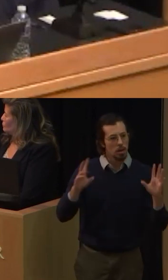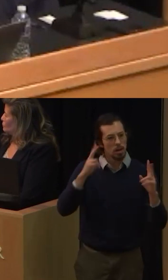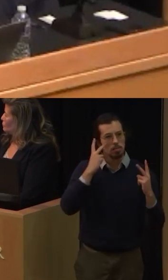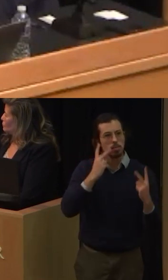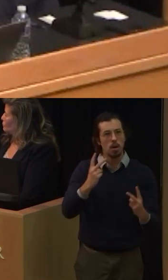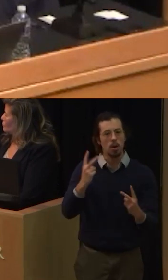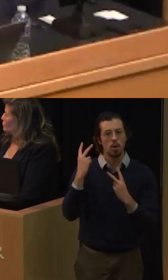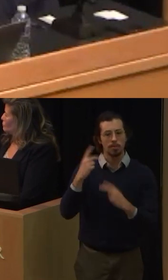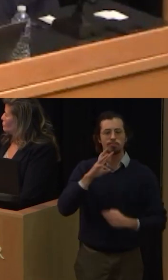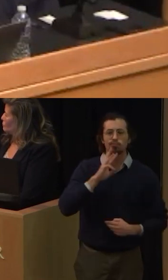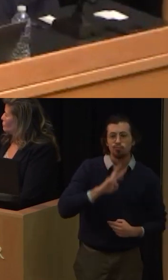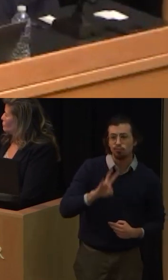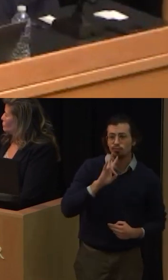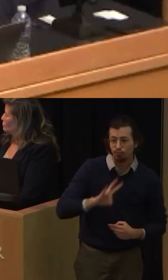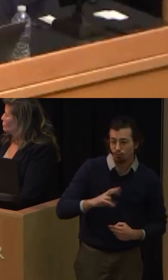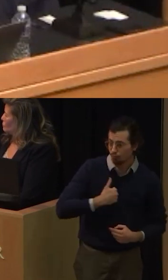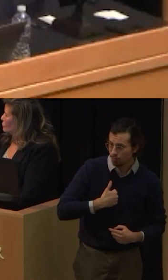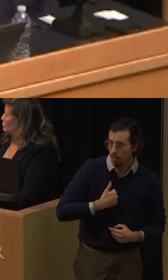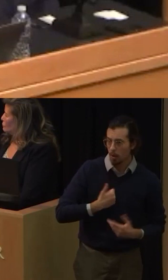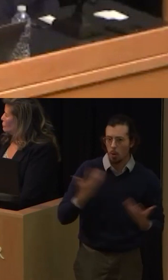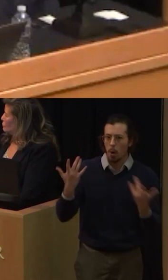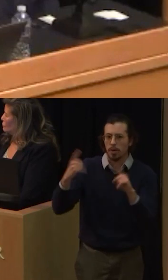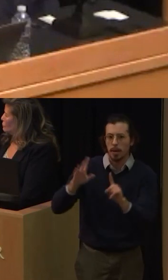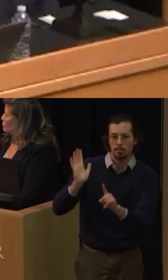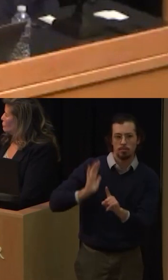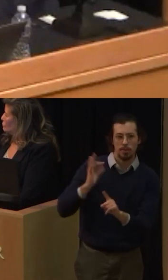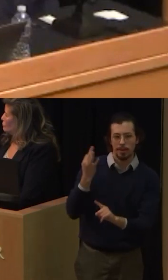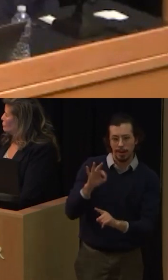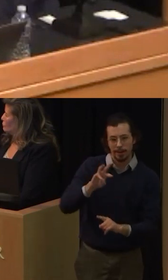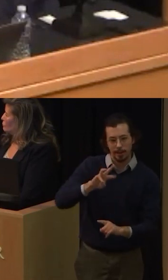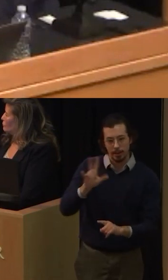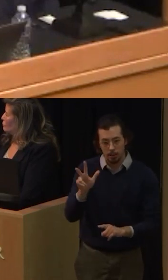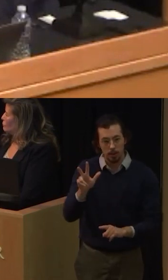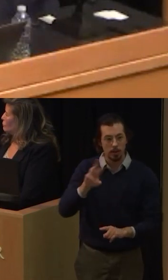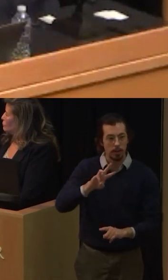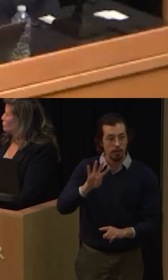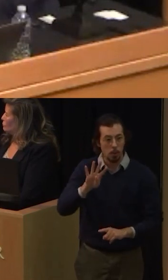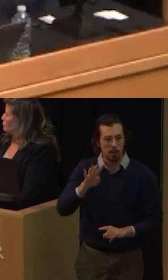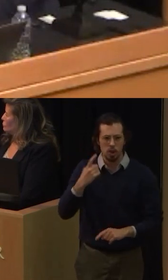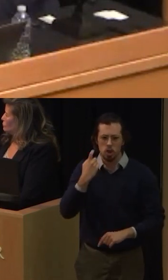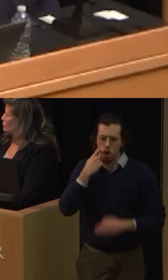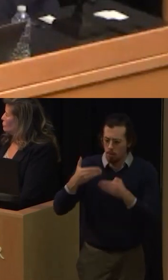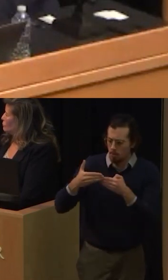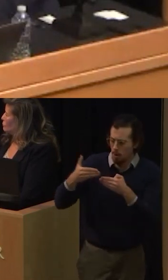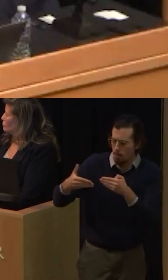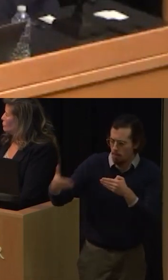of being a six, seven-year-old of what was happening in 1963 and 1964 just a few blocks to the west